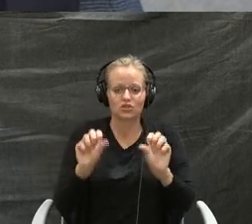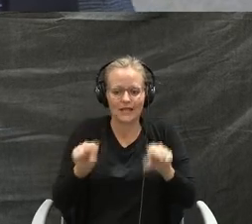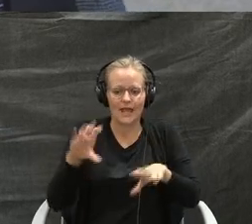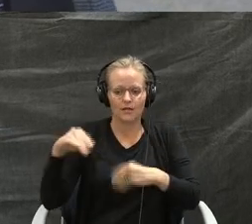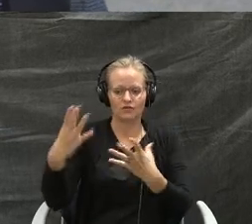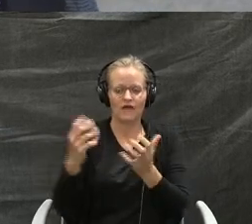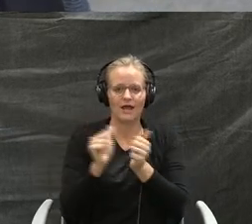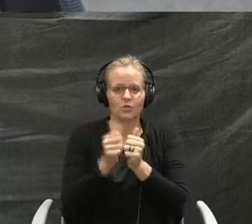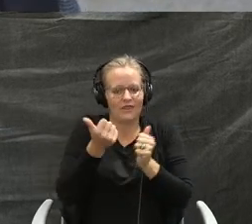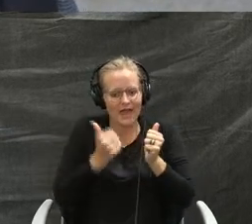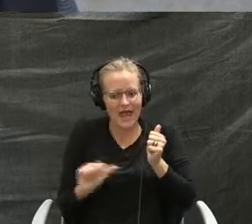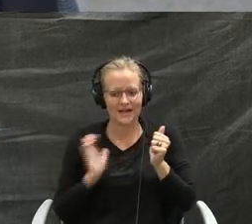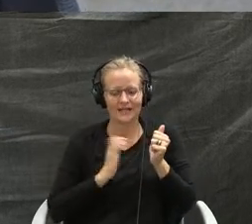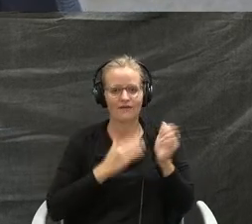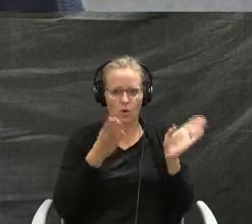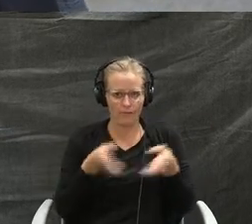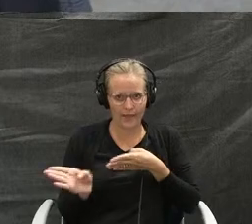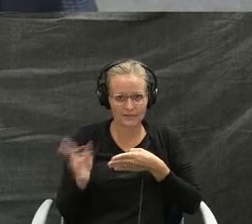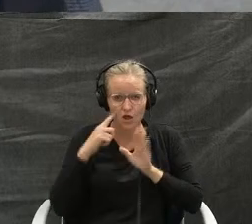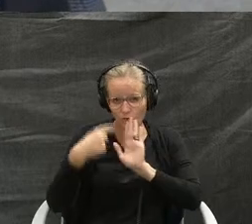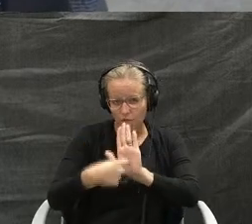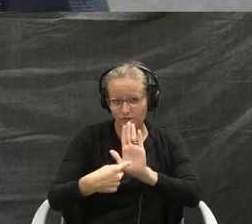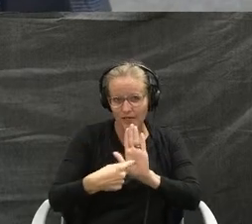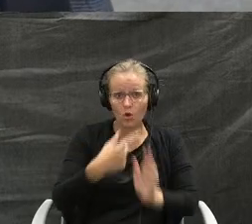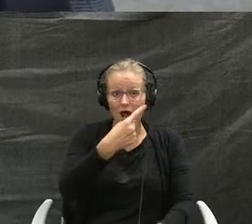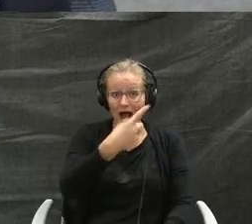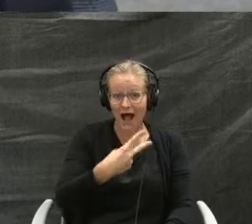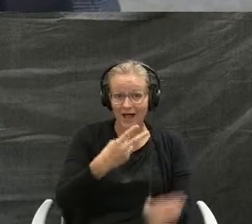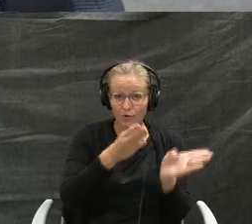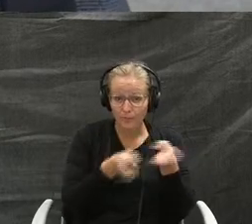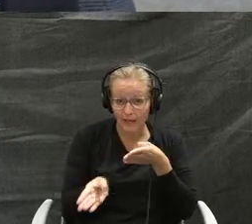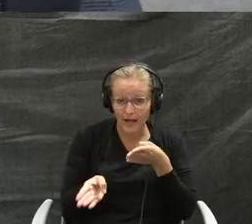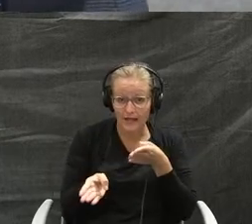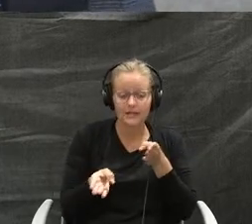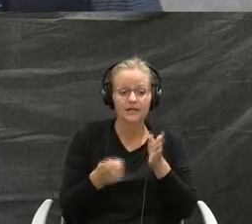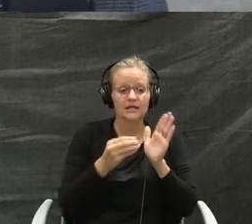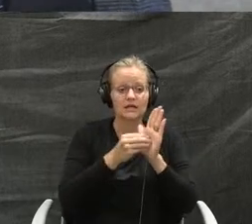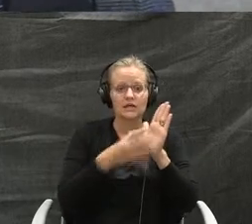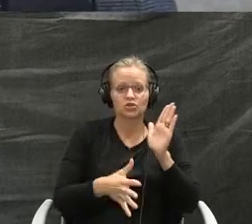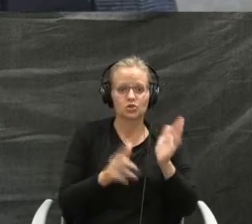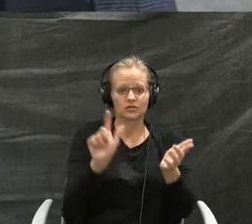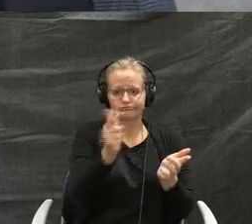instance, in the hybrid plans where students alternate days and times based on alphabetical order, teachers would be